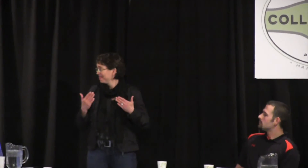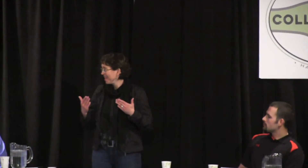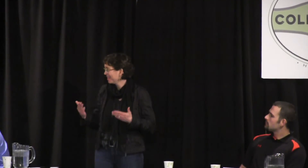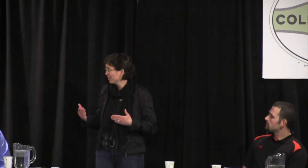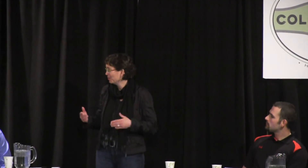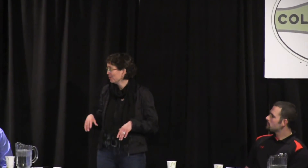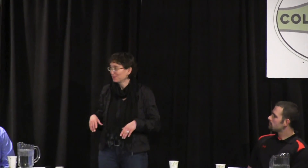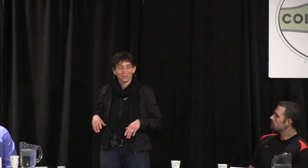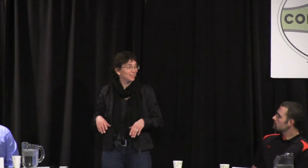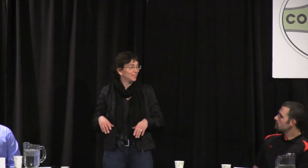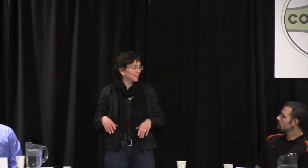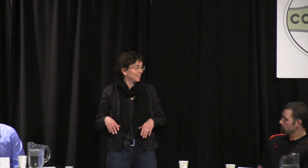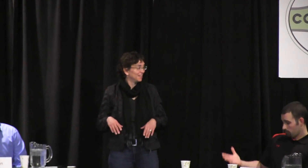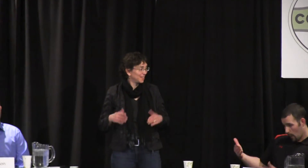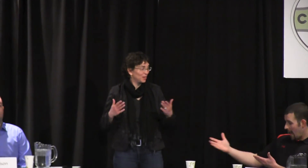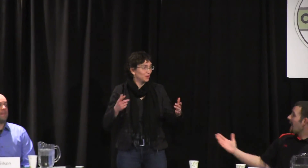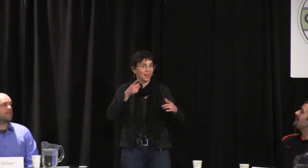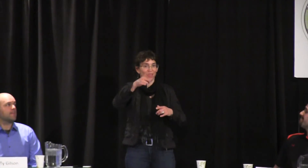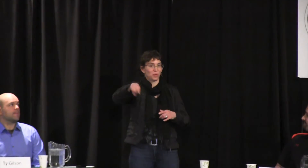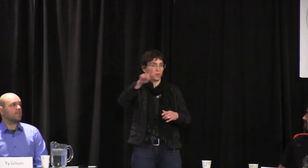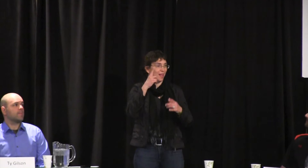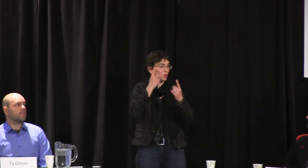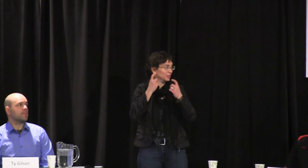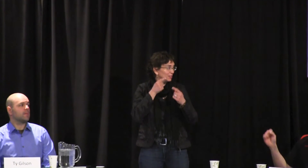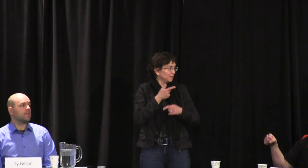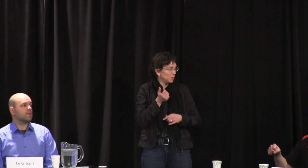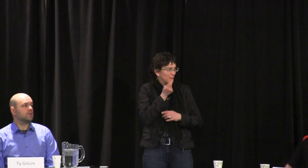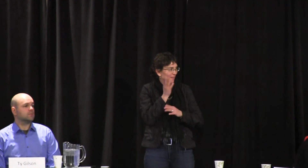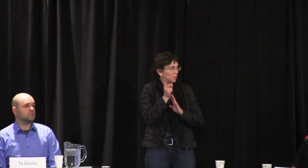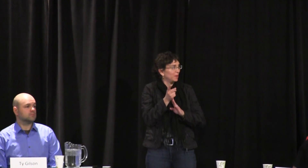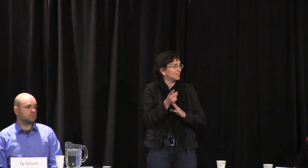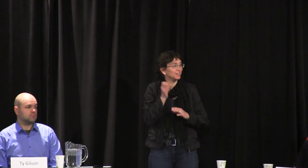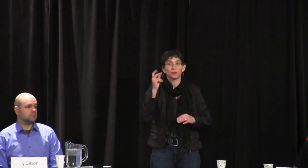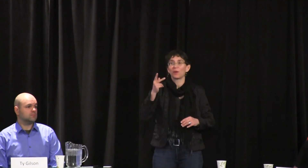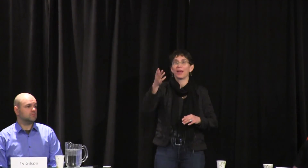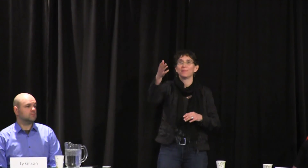Well, thank you to all of our panel members. And now if the audience have questions,